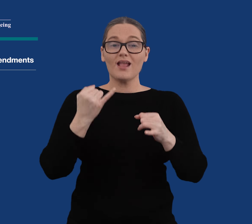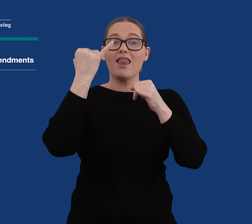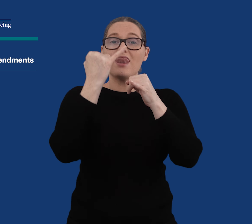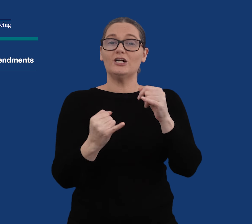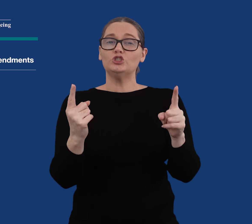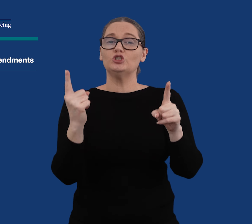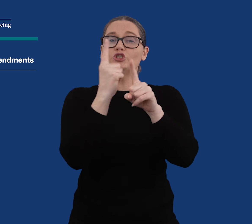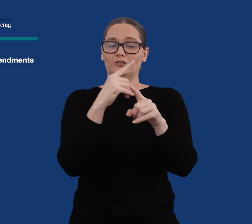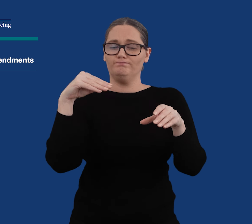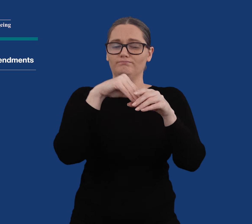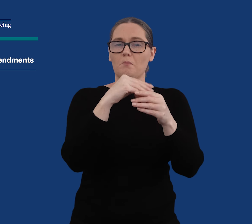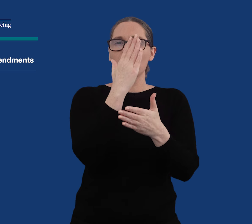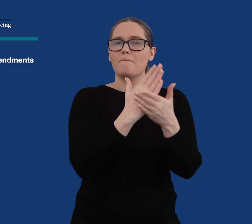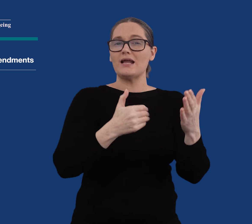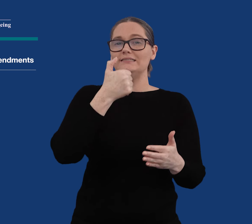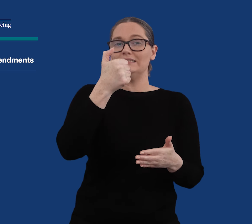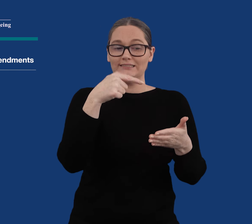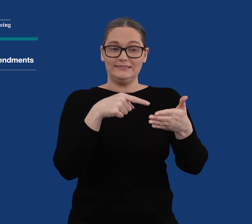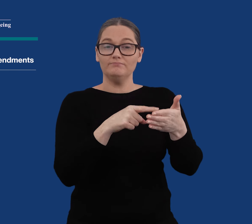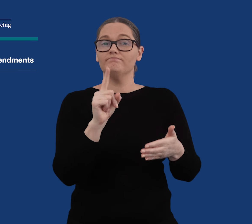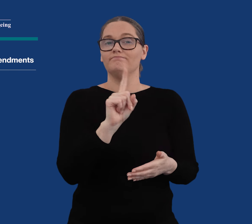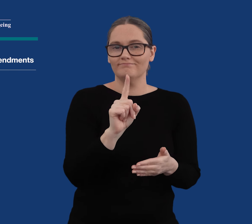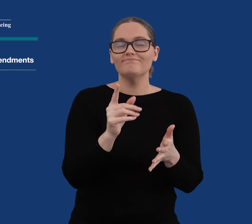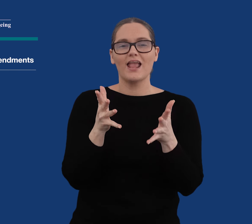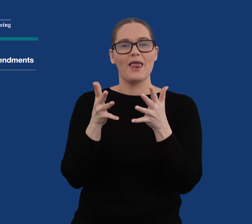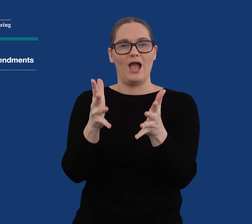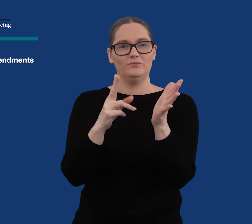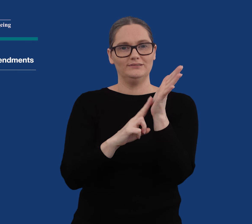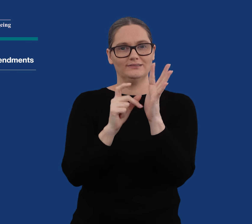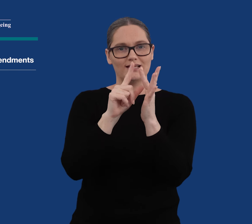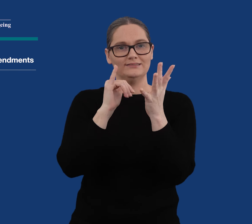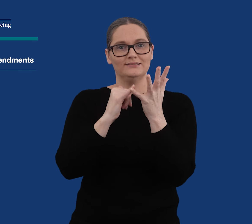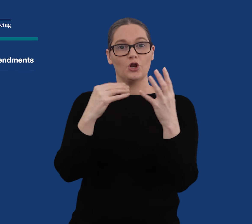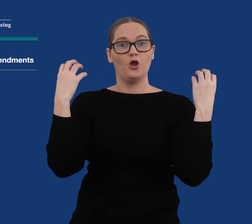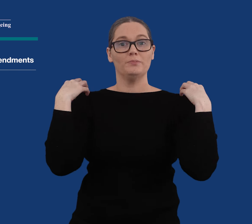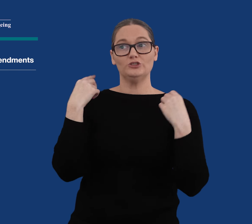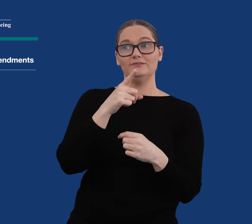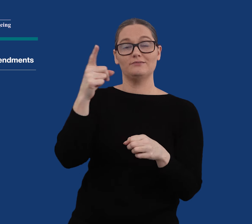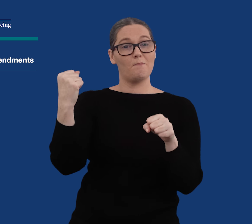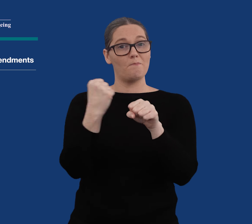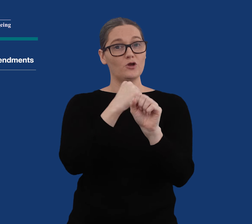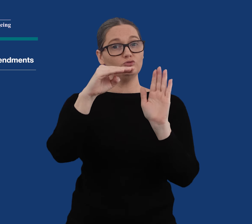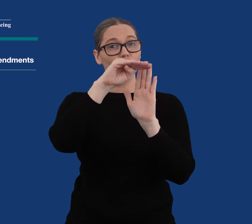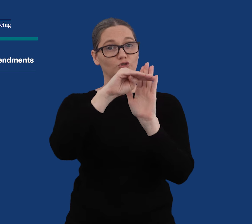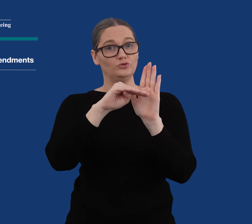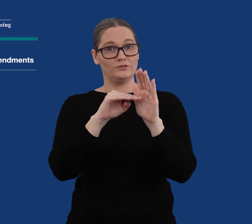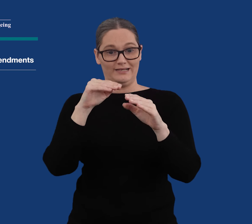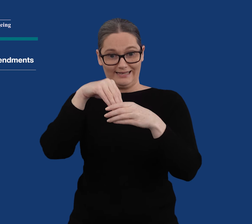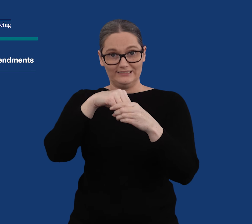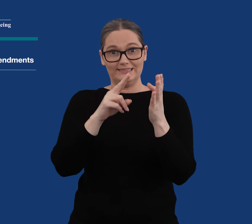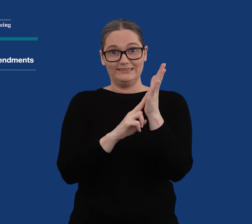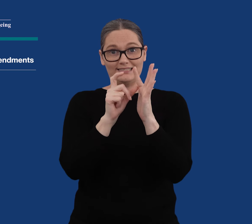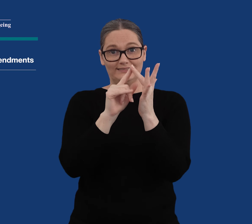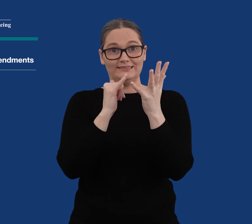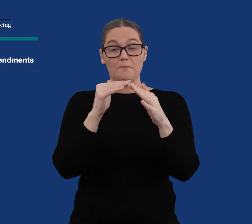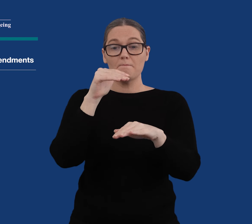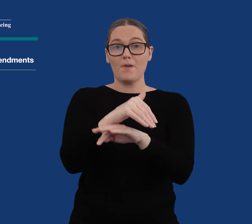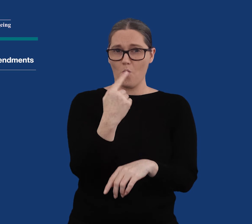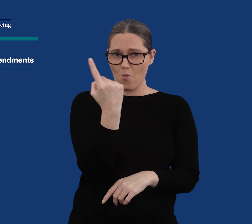The last change in Part 6 is to allow the NDIS Commissioner to make rules in the NDIS about